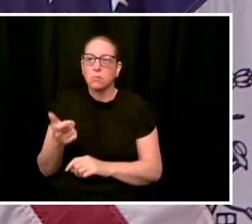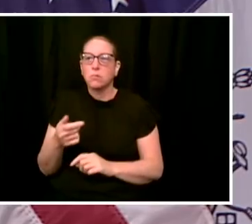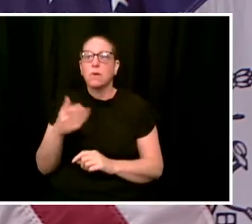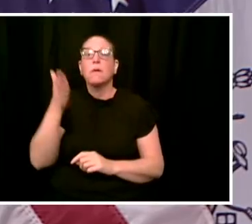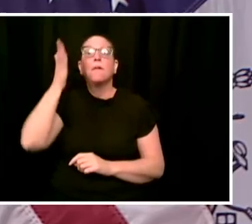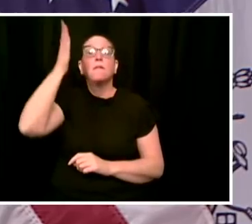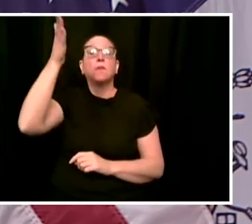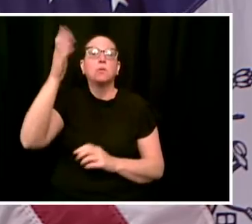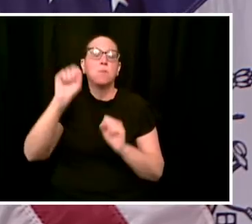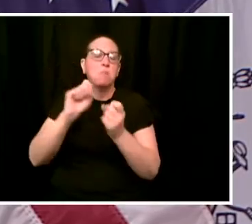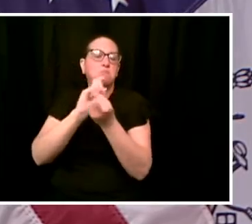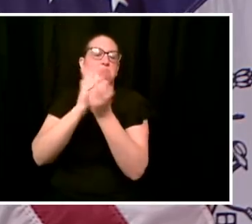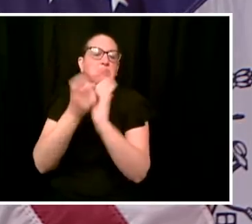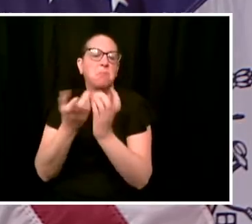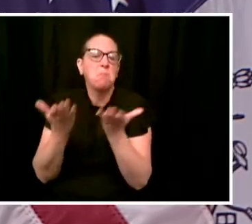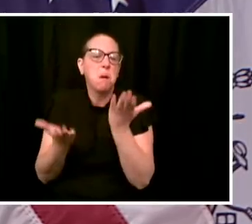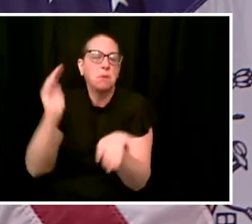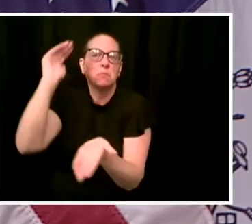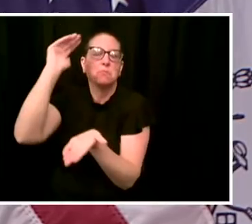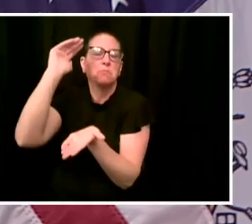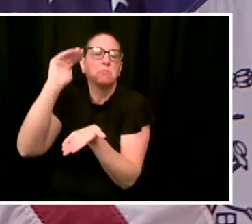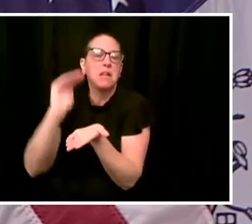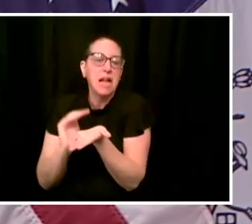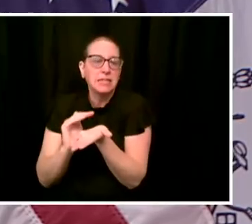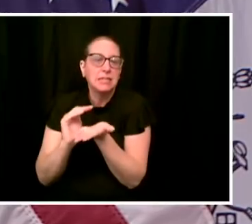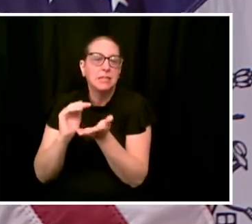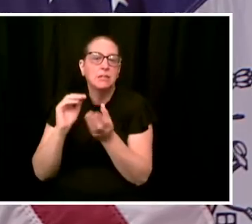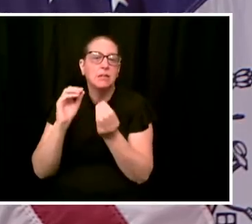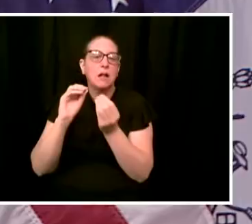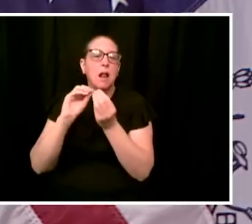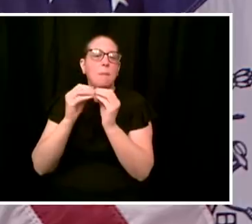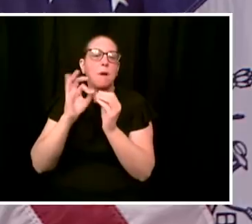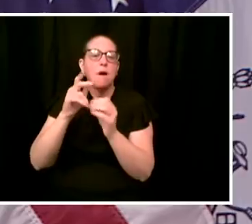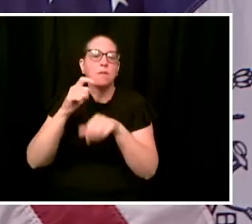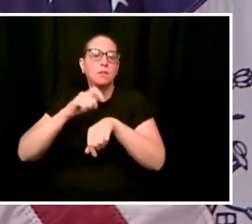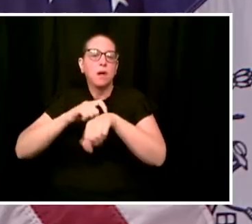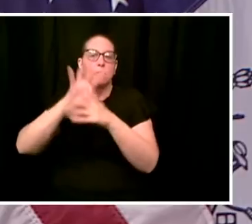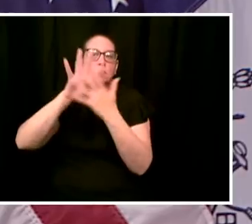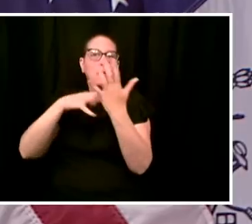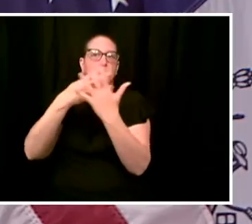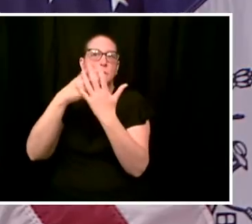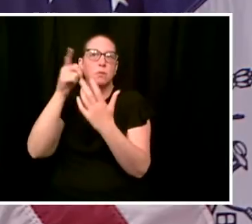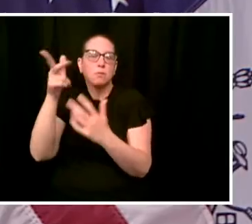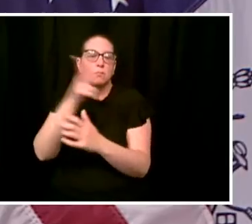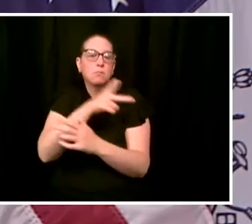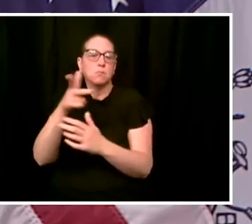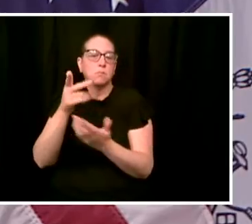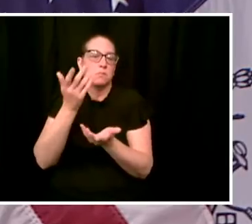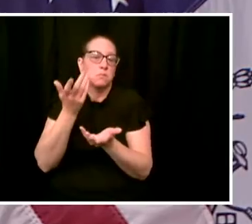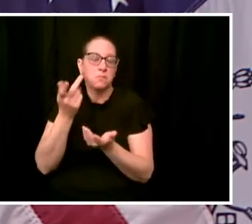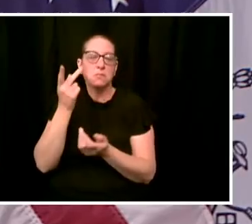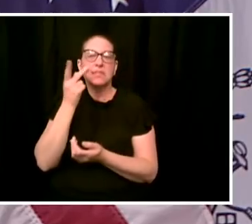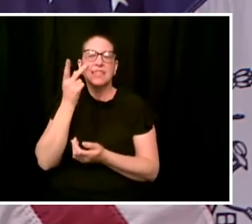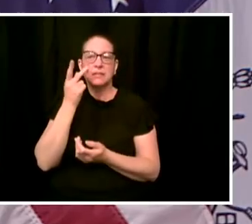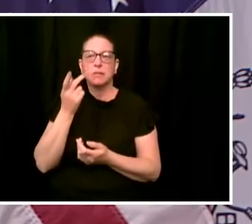AN OPPORTUNITY HERE TO REASSESS FOR SURE, BUT RIGHT NOW WE'RE GOING TO STICK TO HAVING ONE WEEK NEXT WEEK WHERE